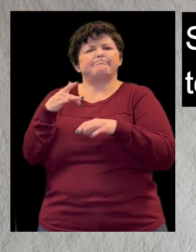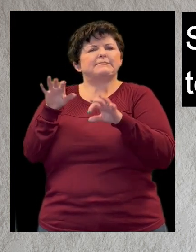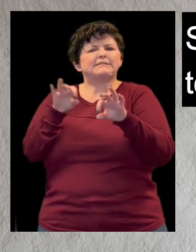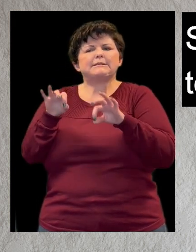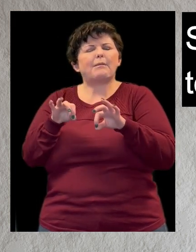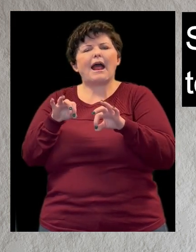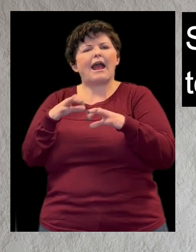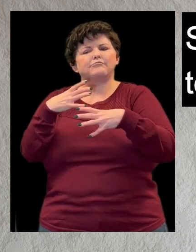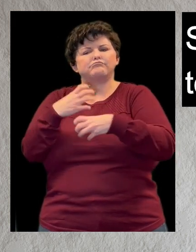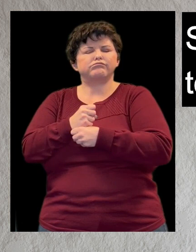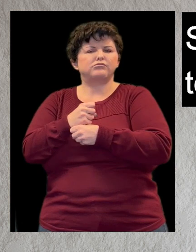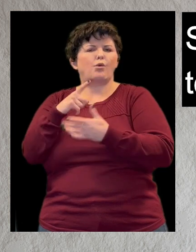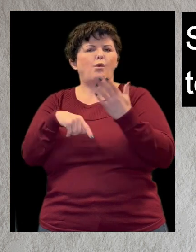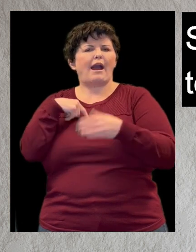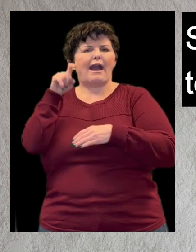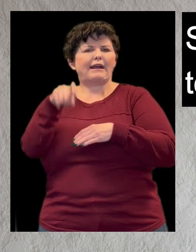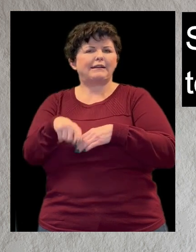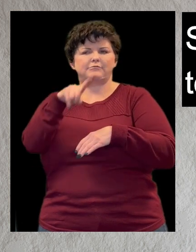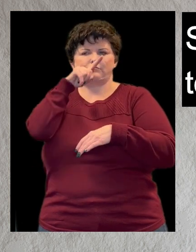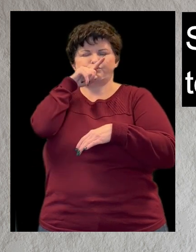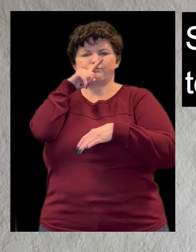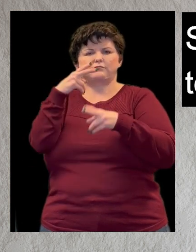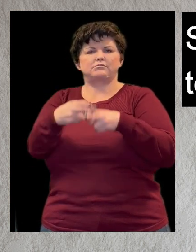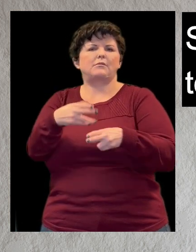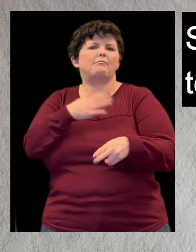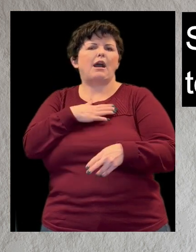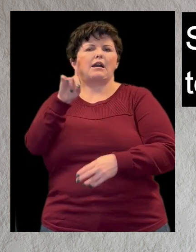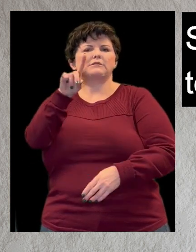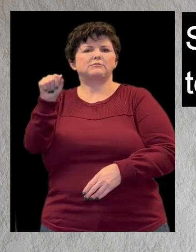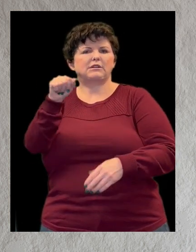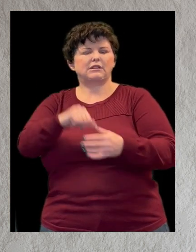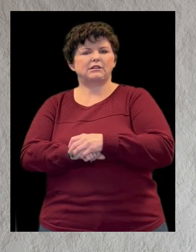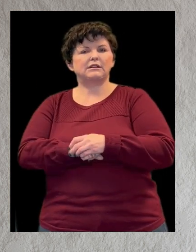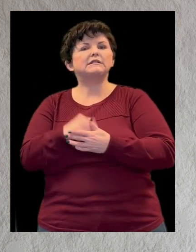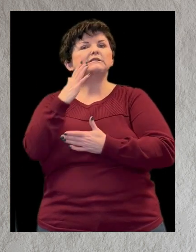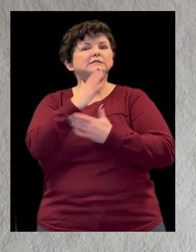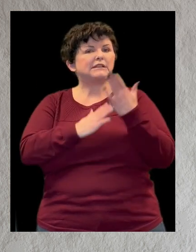without naming my disabilities. And there's certain situations